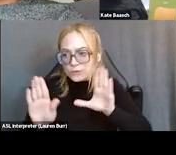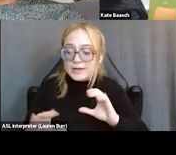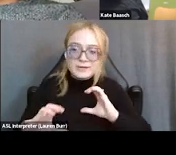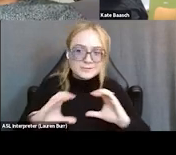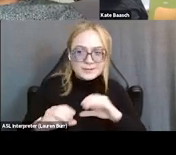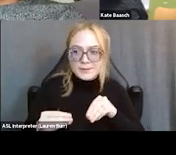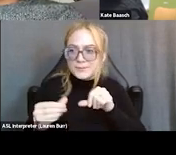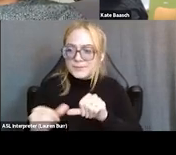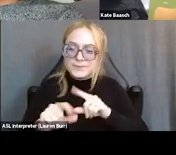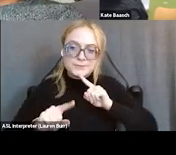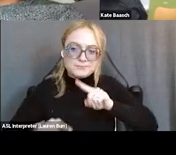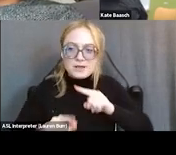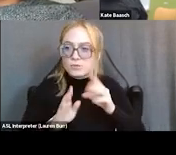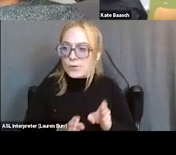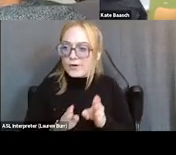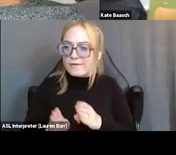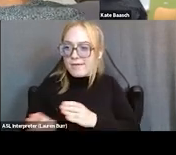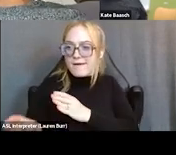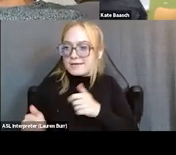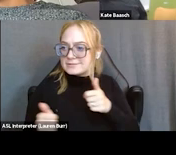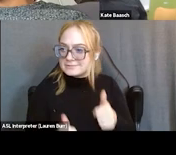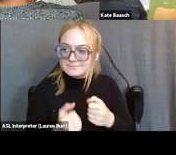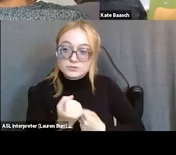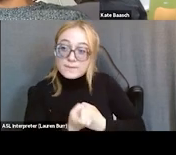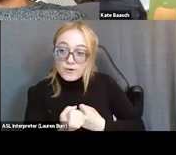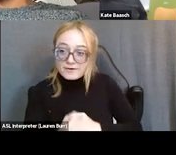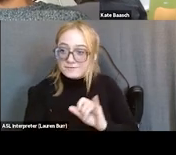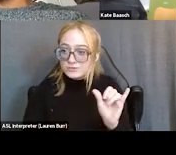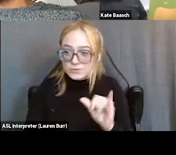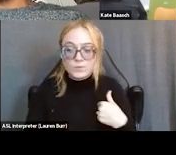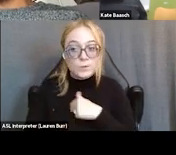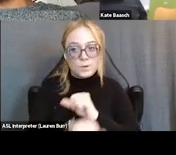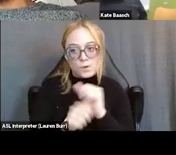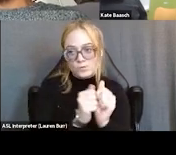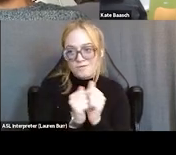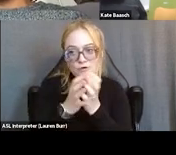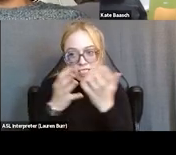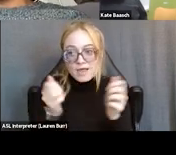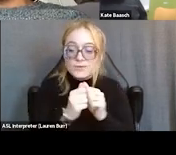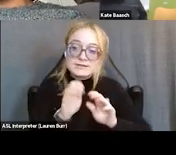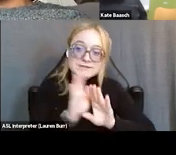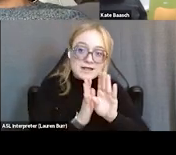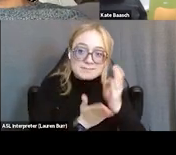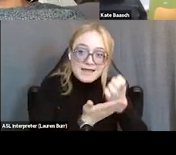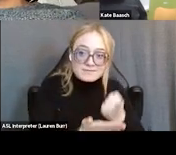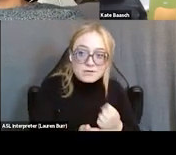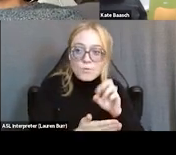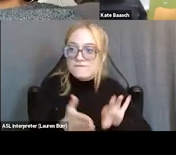very organized and corded, we were together a lot in just developing evidence or finding where medical records might exist